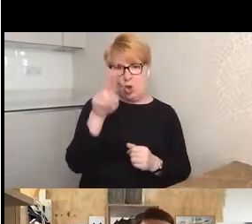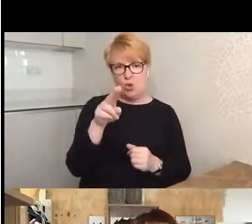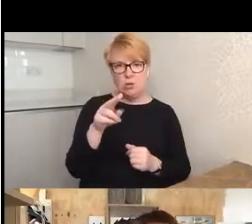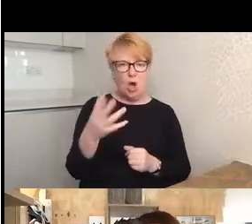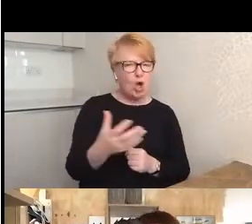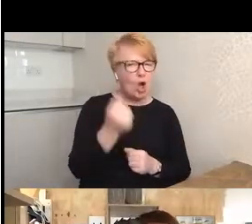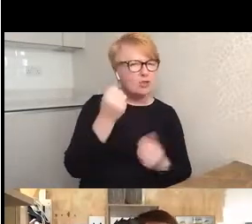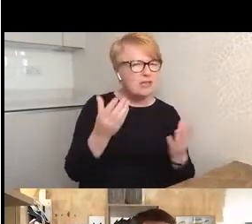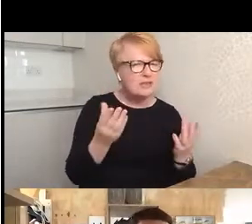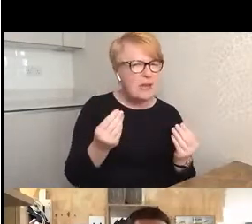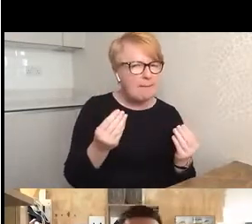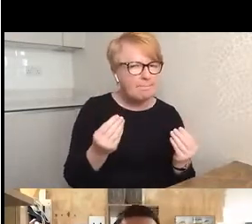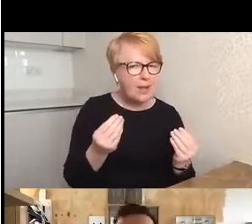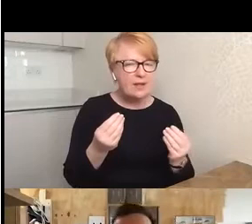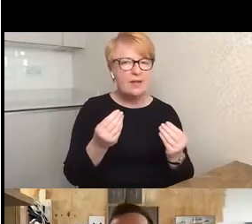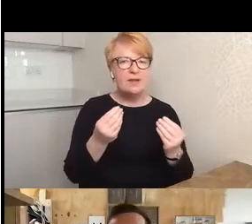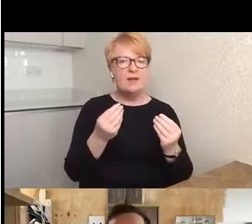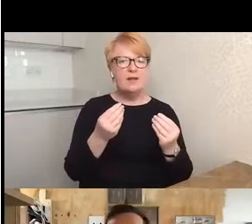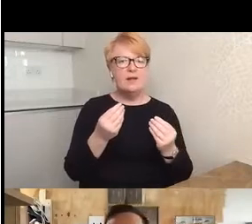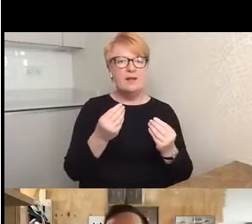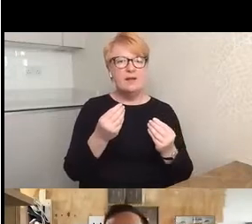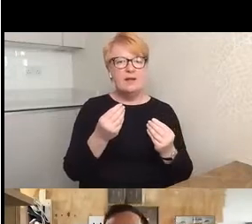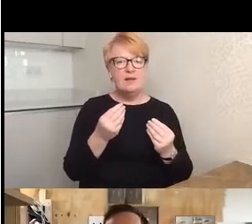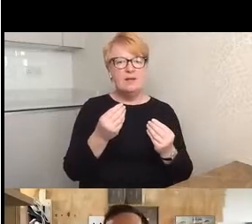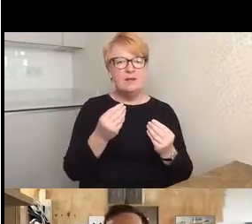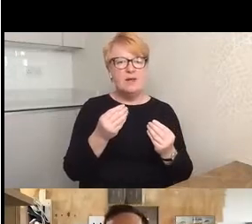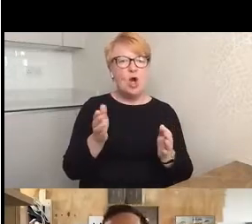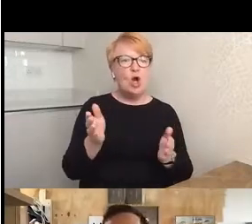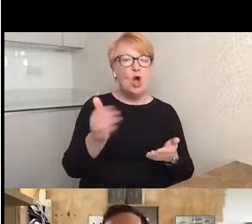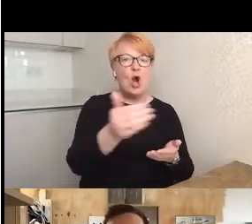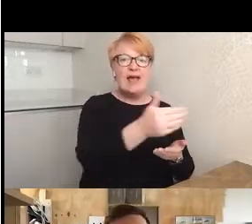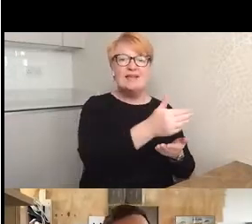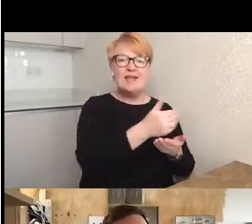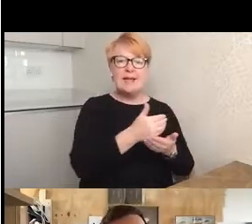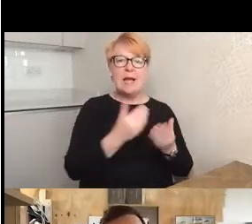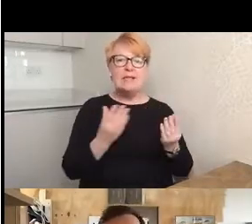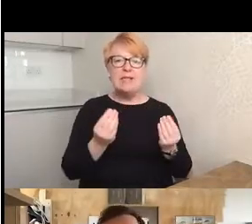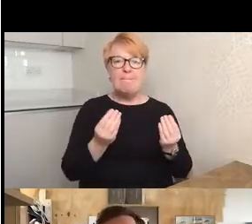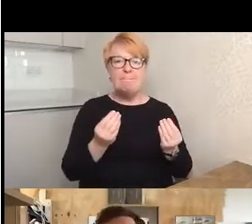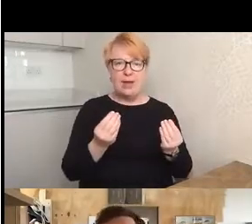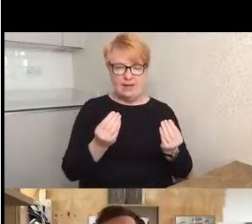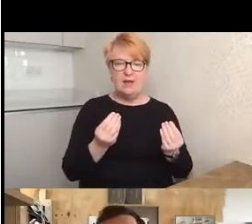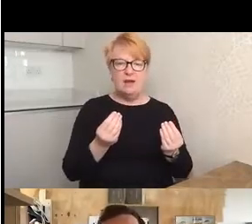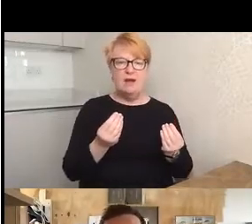And what she has been doing is collecting damp from people in across Southeast London